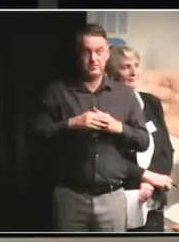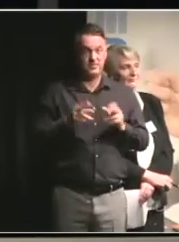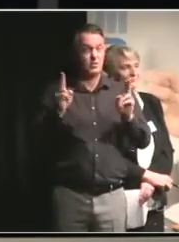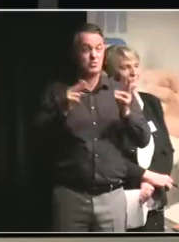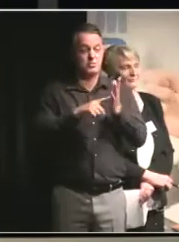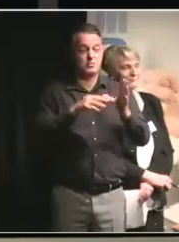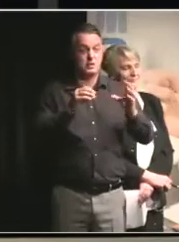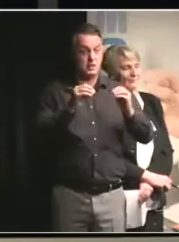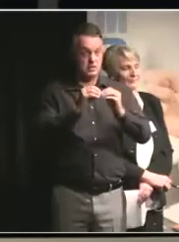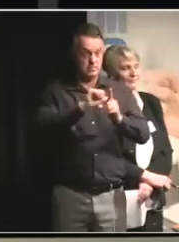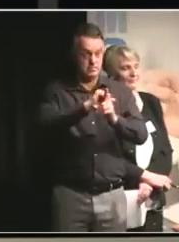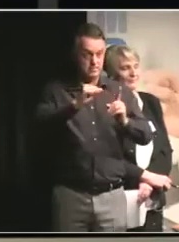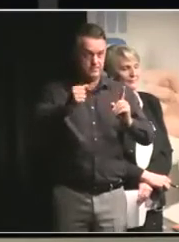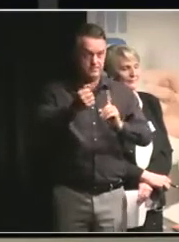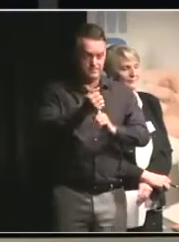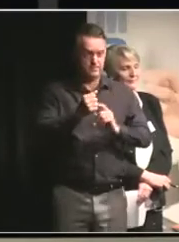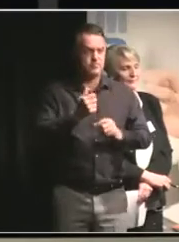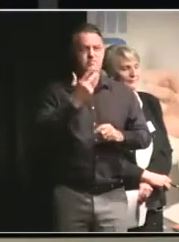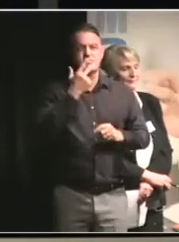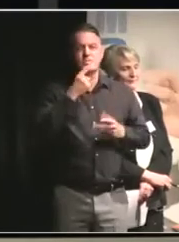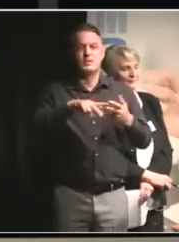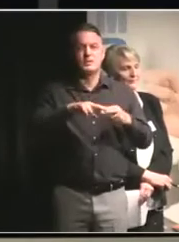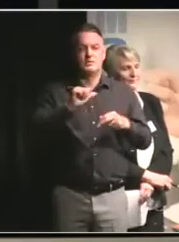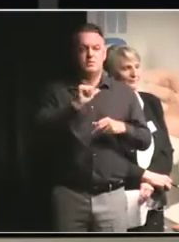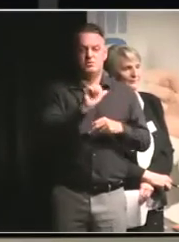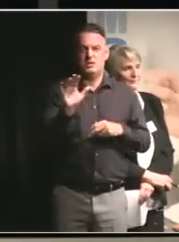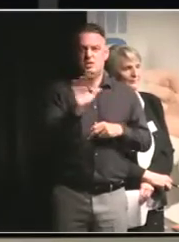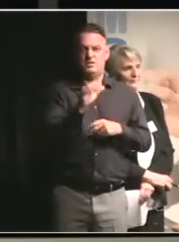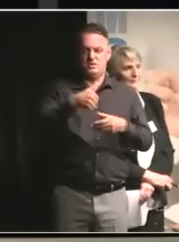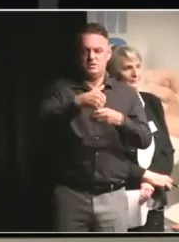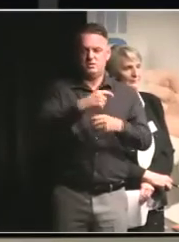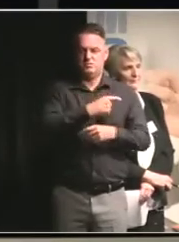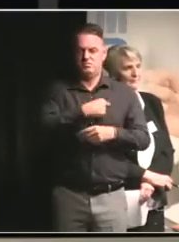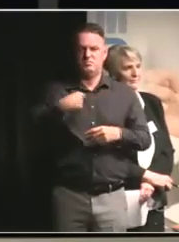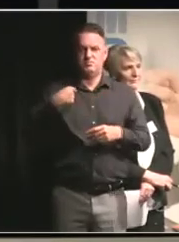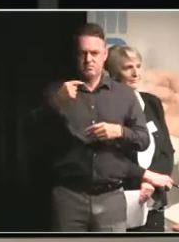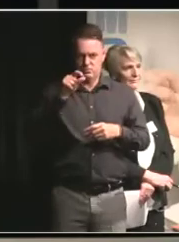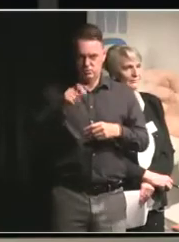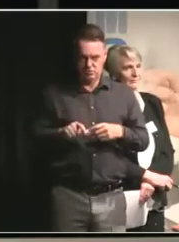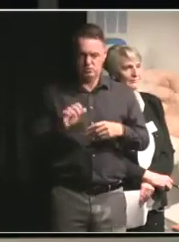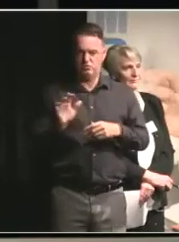setting a, let's just say your average chemistry professor at a university, the amount of money